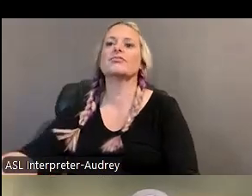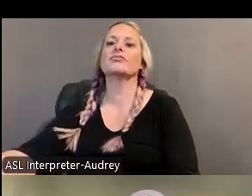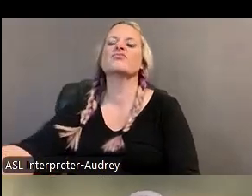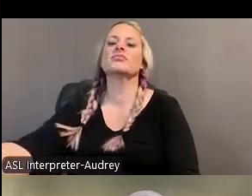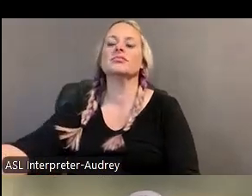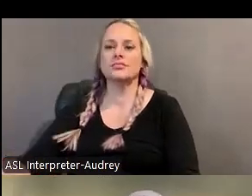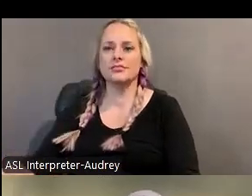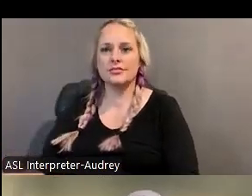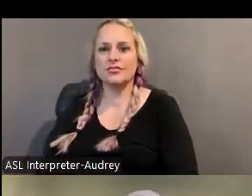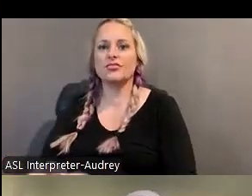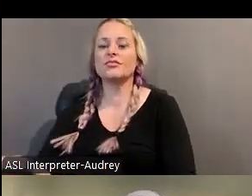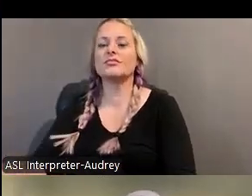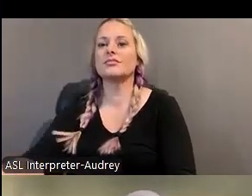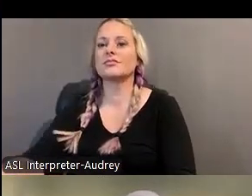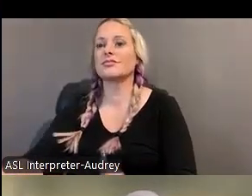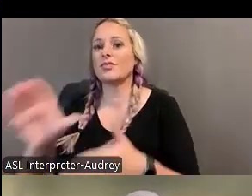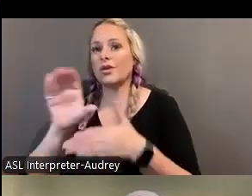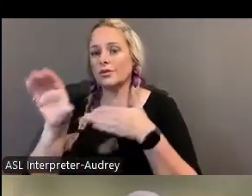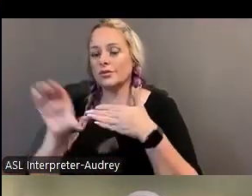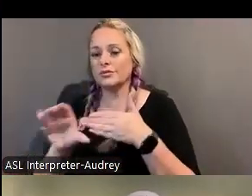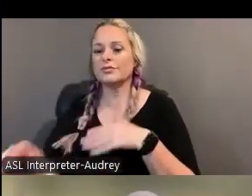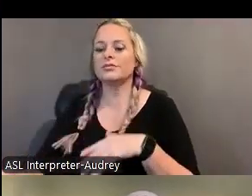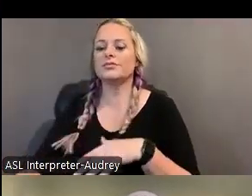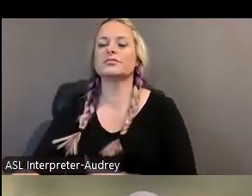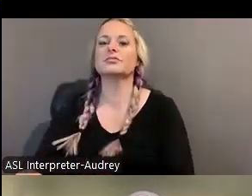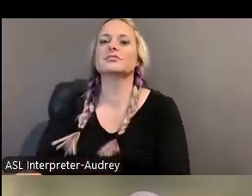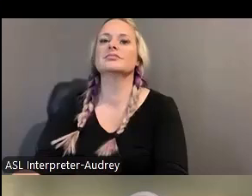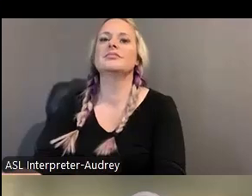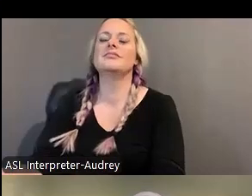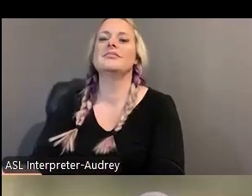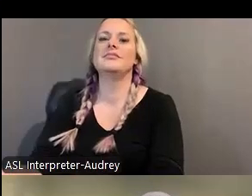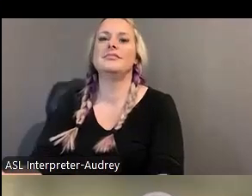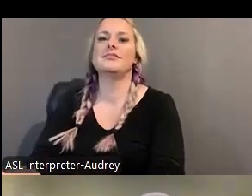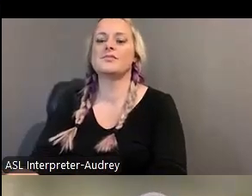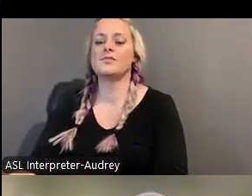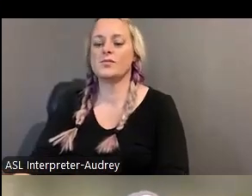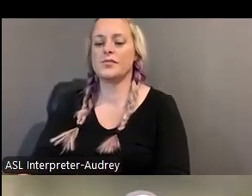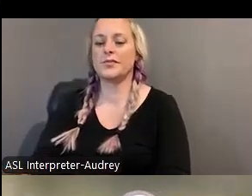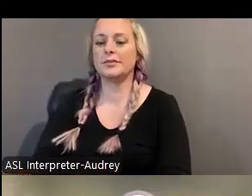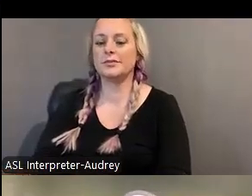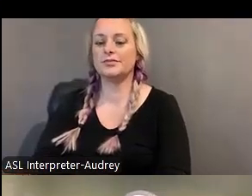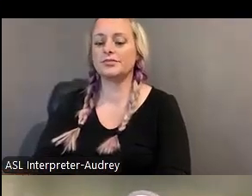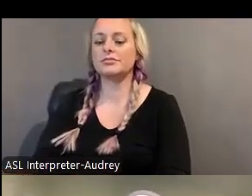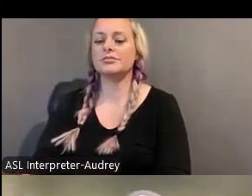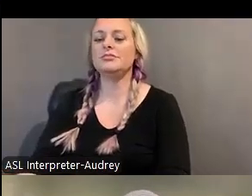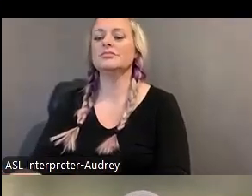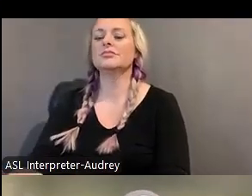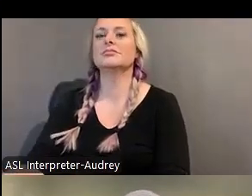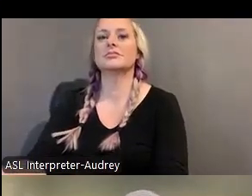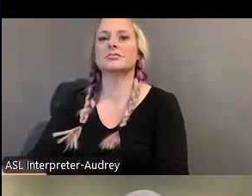So, in conclusion, for our objectives, so to address our first objective,